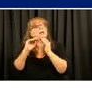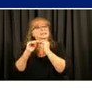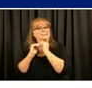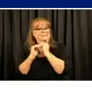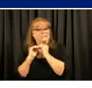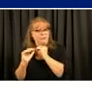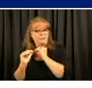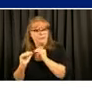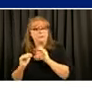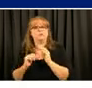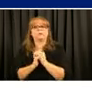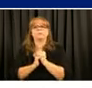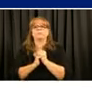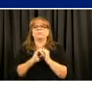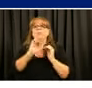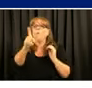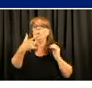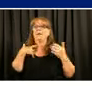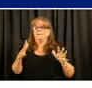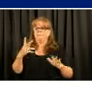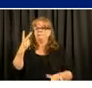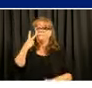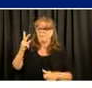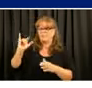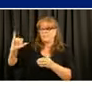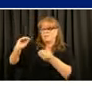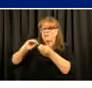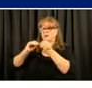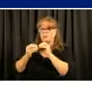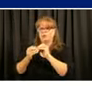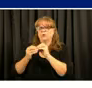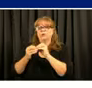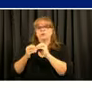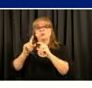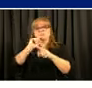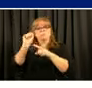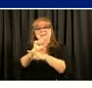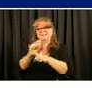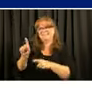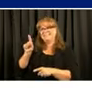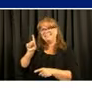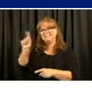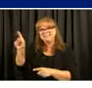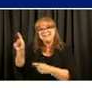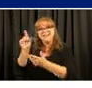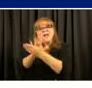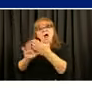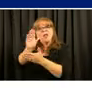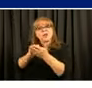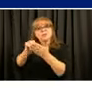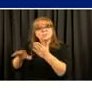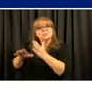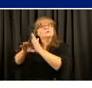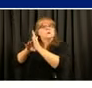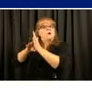indicating to us very substantial increases among our college-aged students in the state next slide